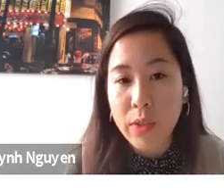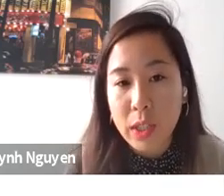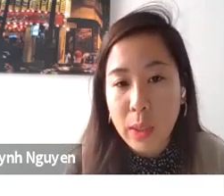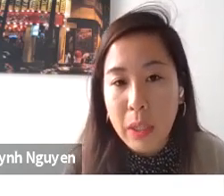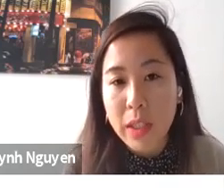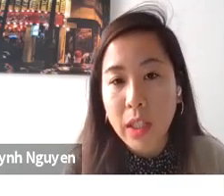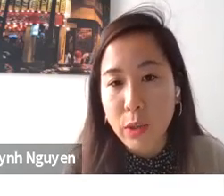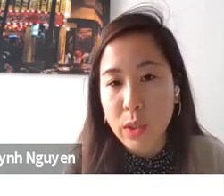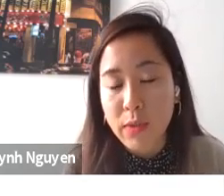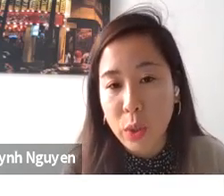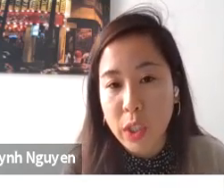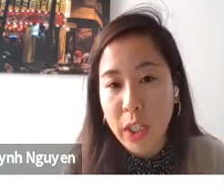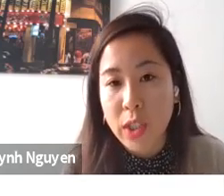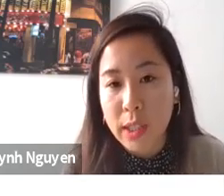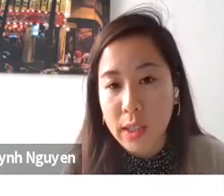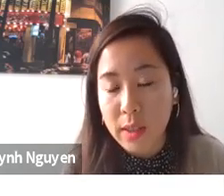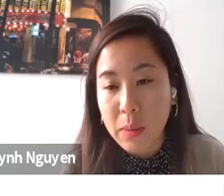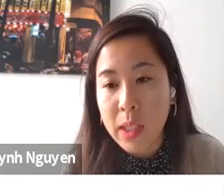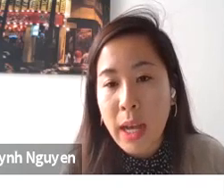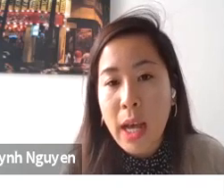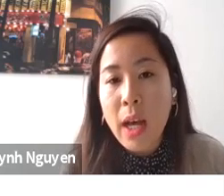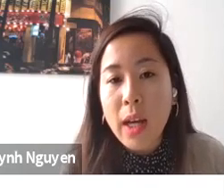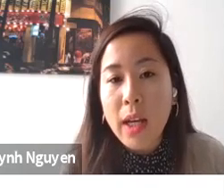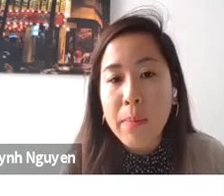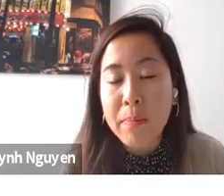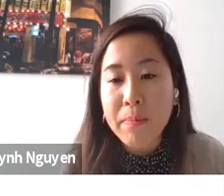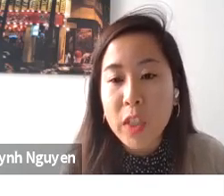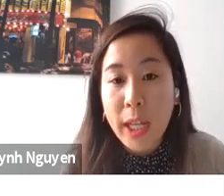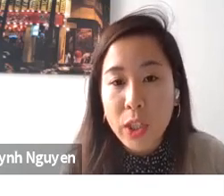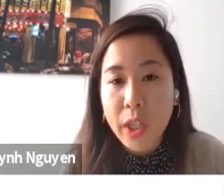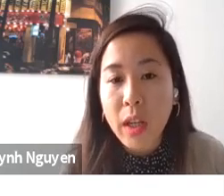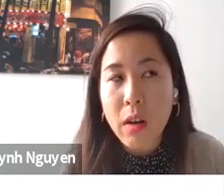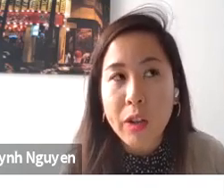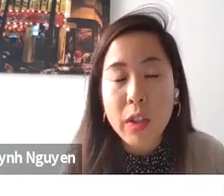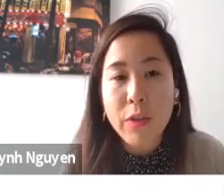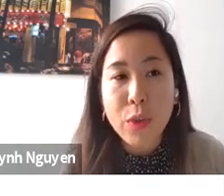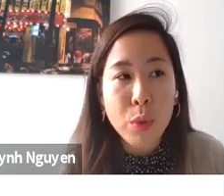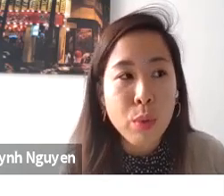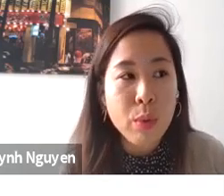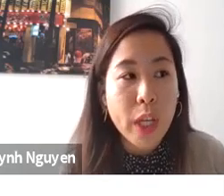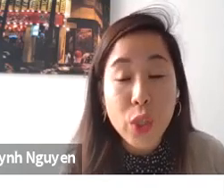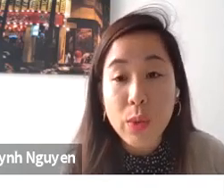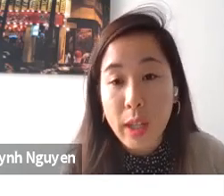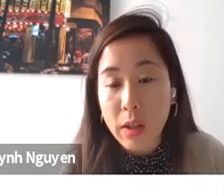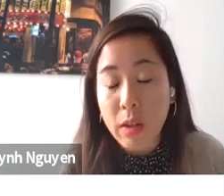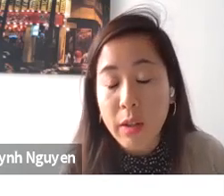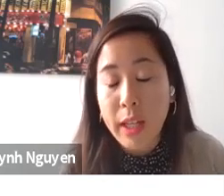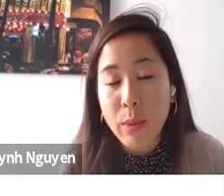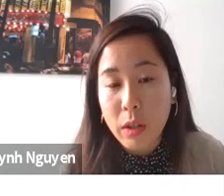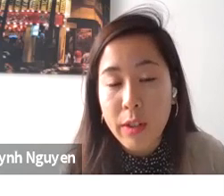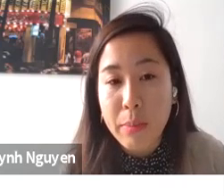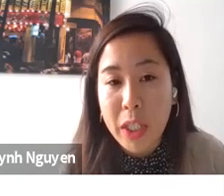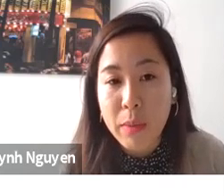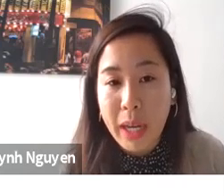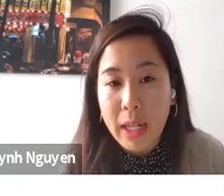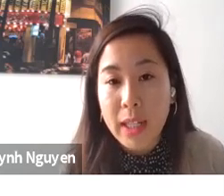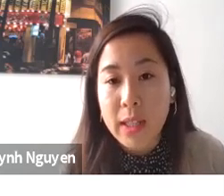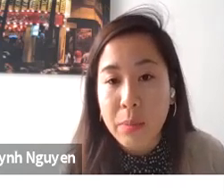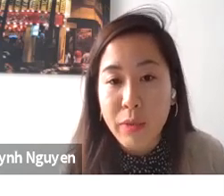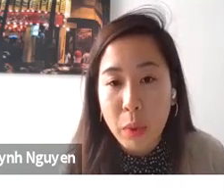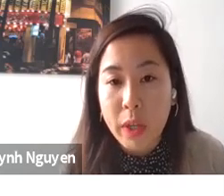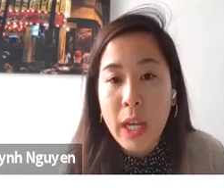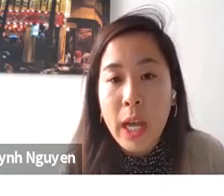of disability inclusive social protection systems, touching on a few issues that were already mentioned by Alex before